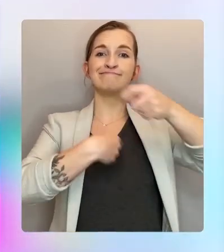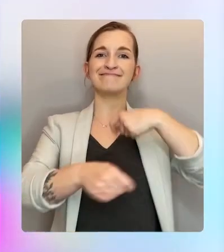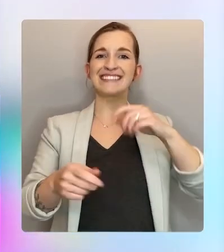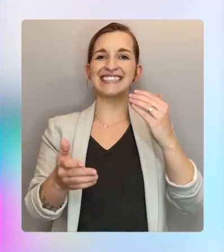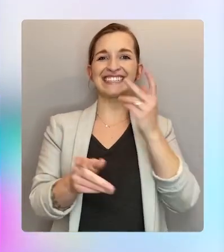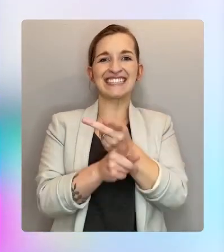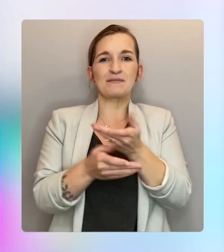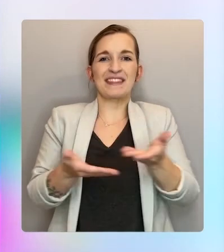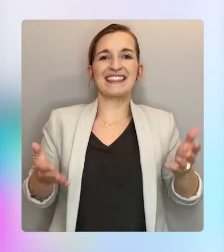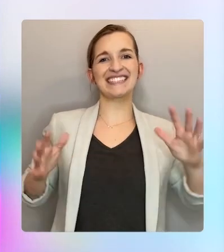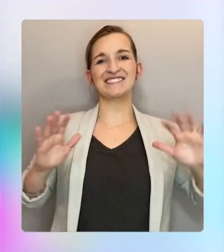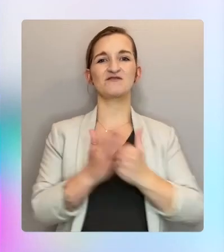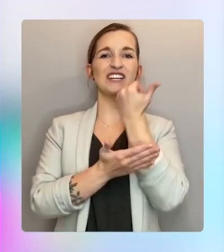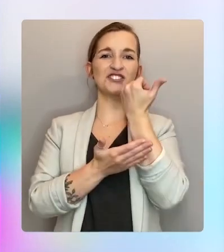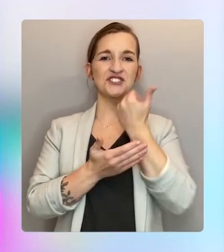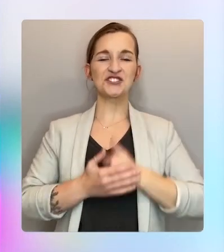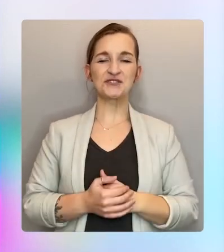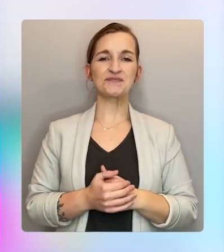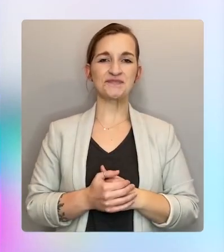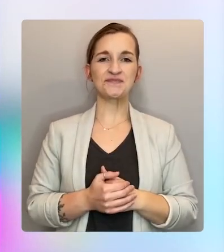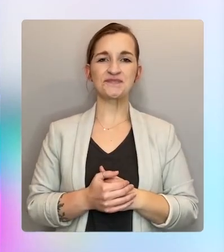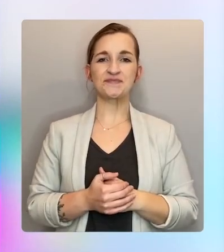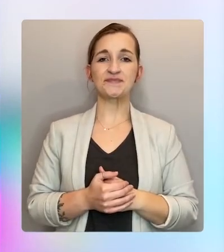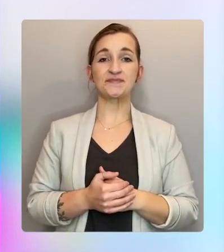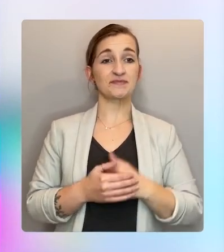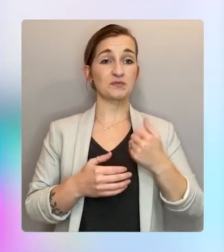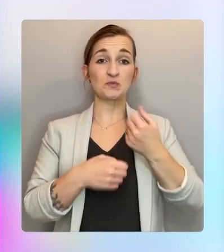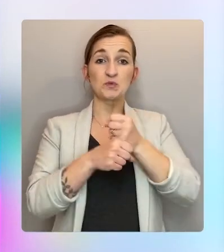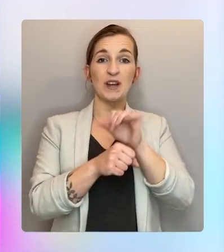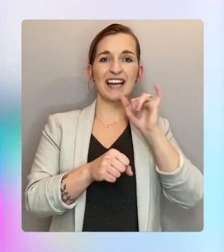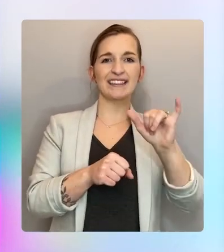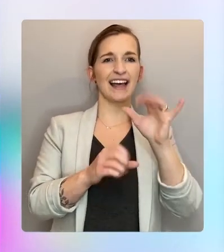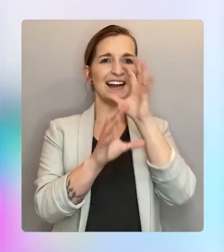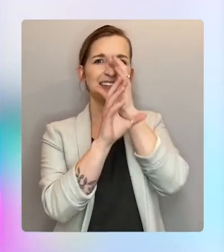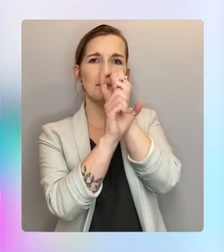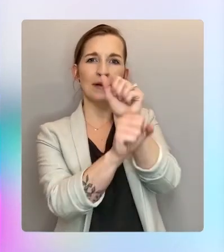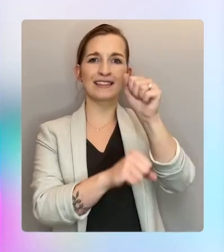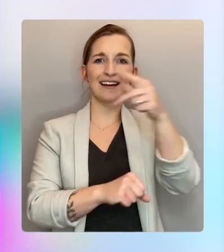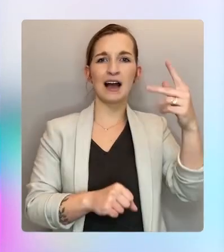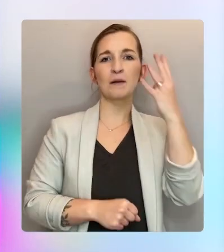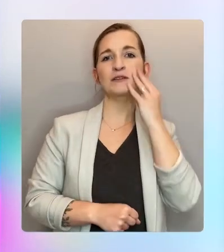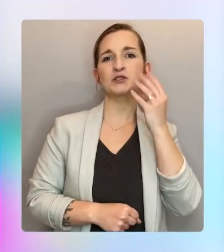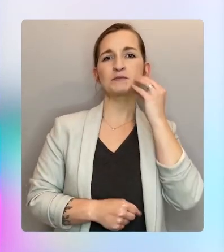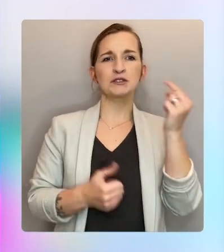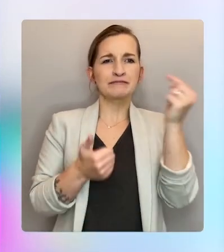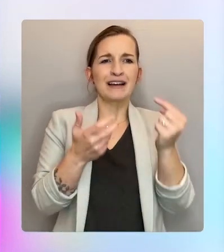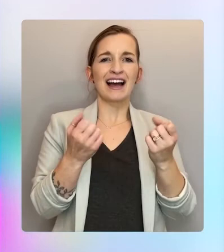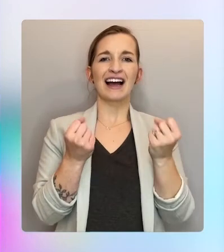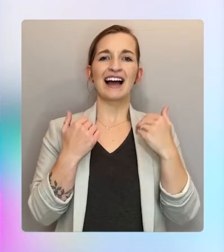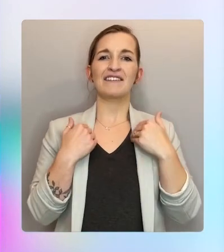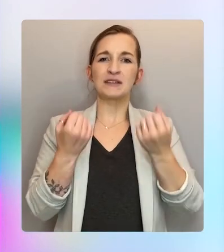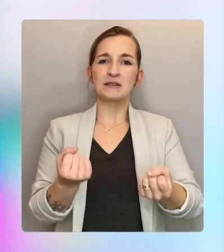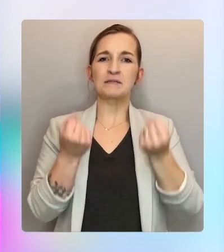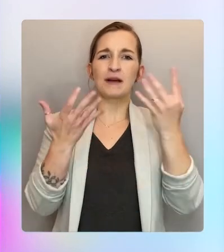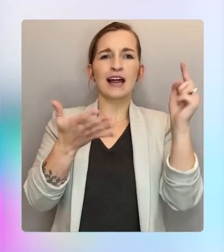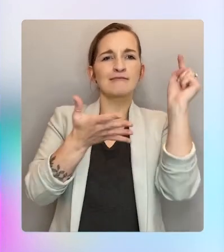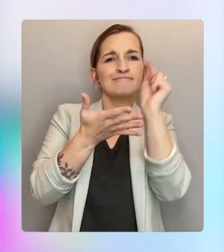Creating a compelling app experience requires a lot of different elements and constant experimentation.